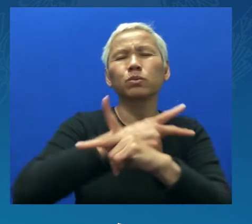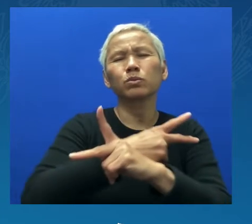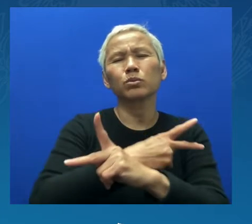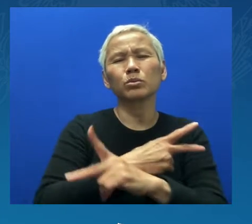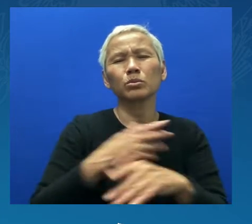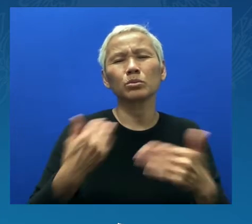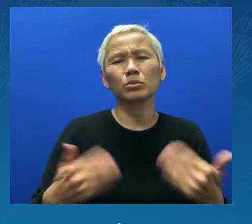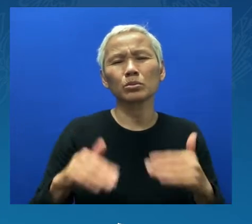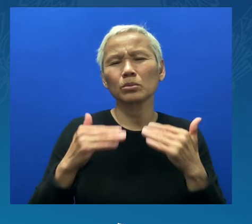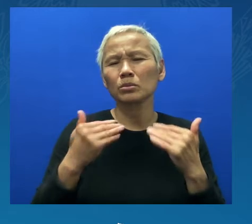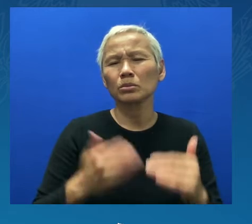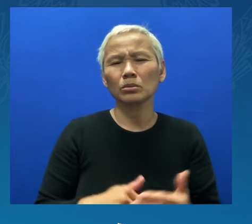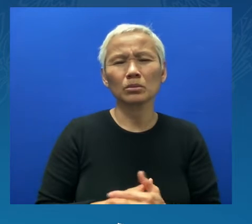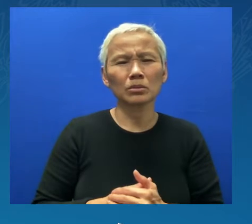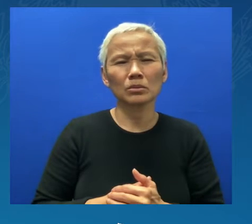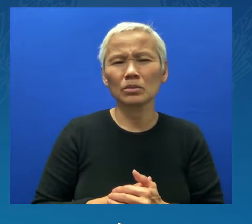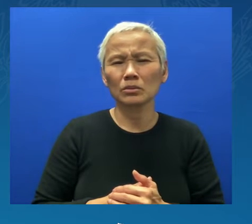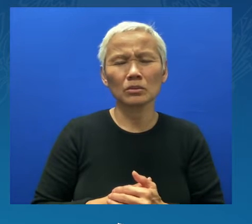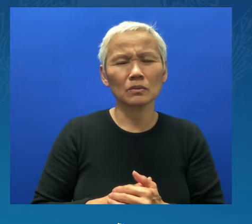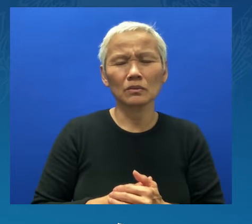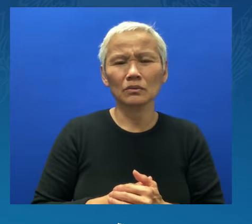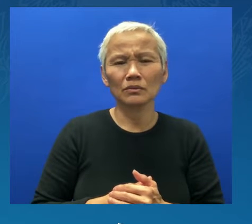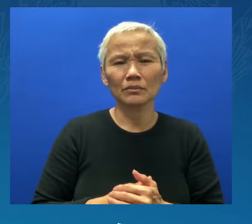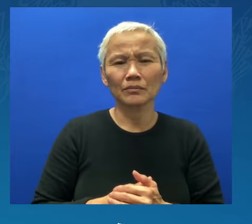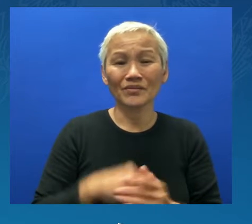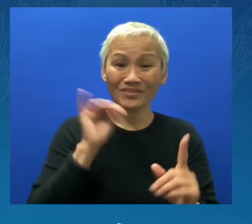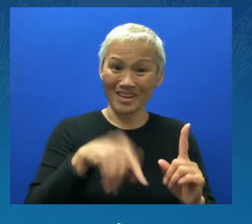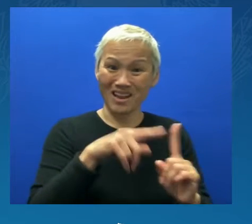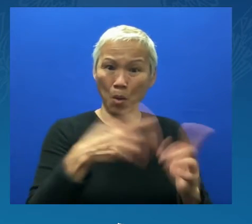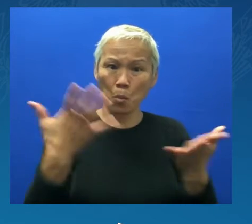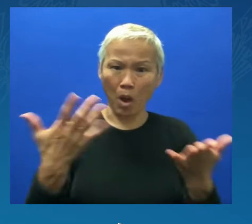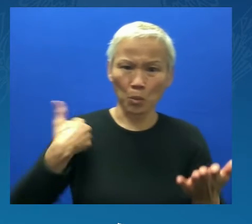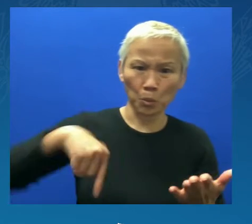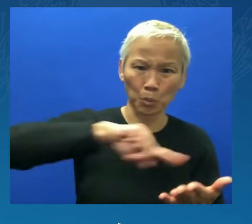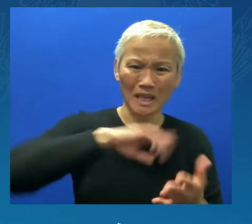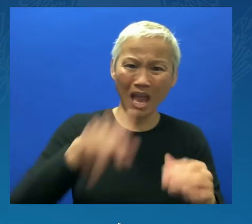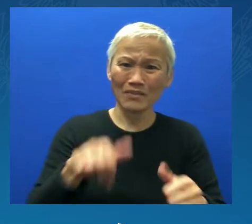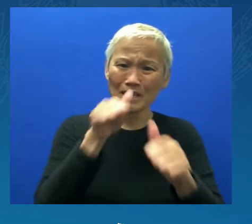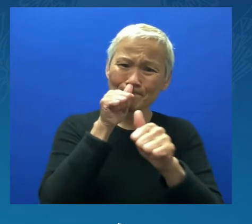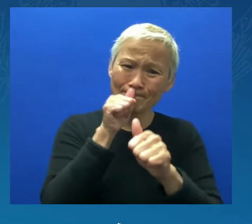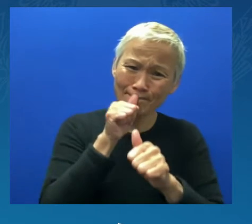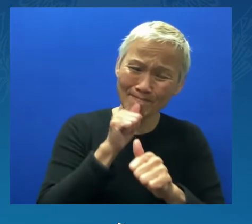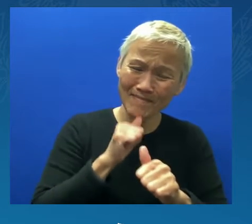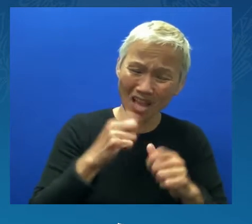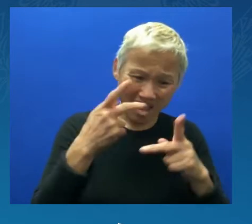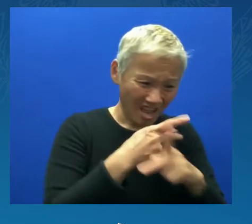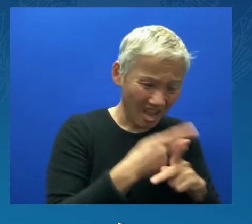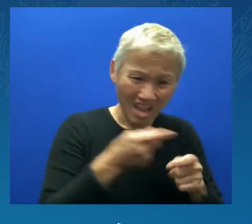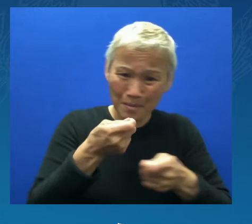So these are all the things that we're dealing with. And, again, this is why it is so important that we all speak out